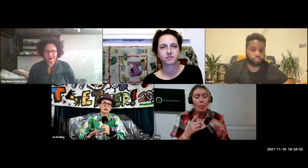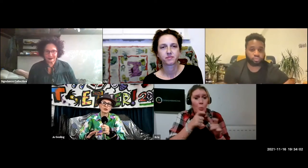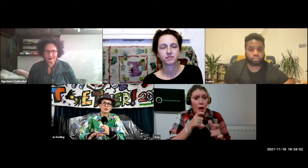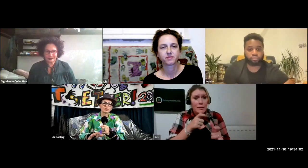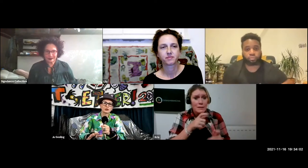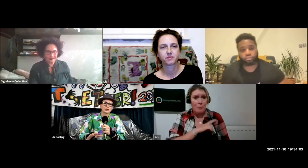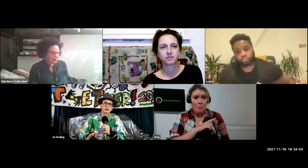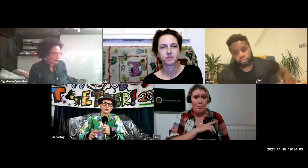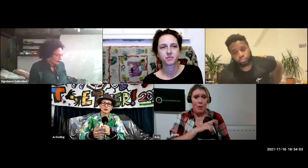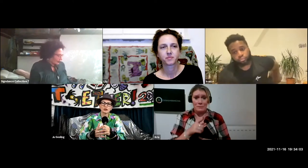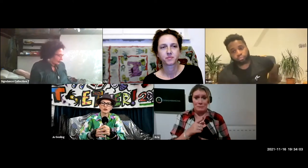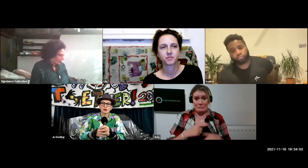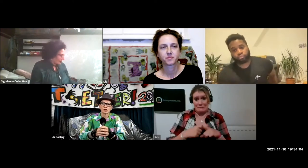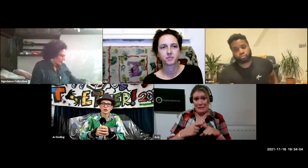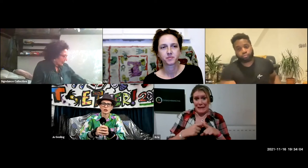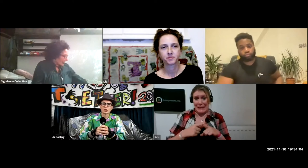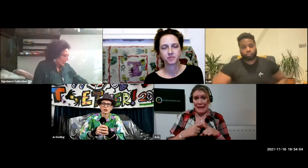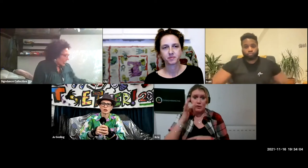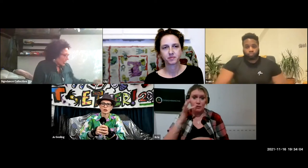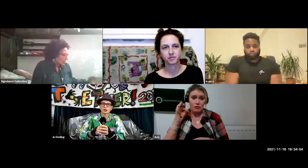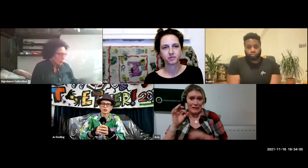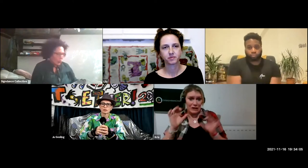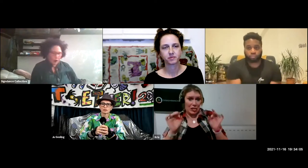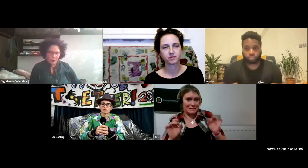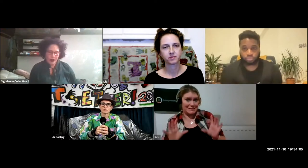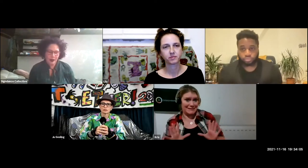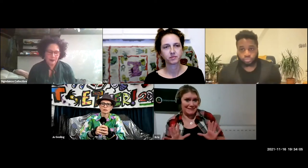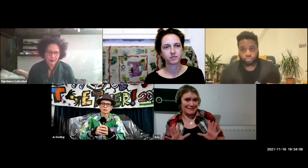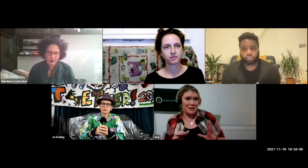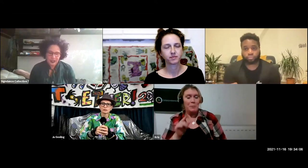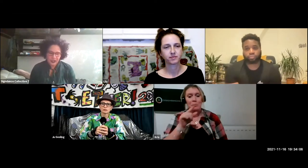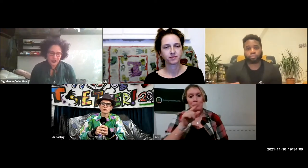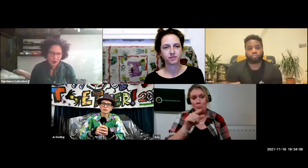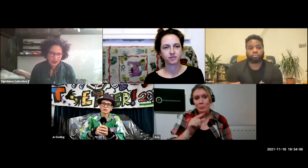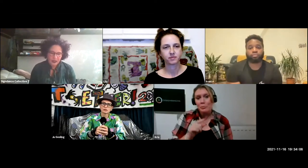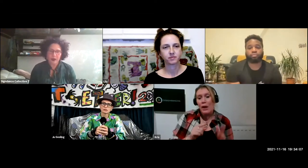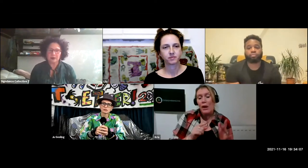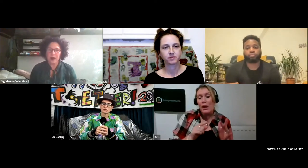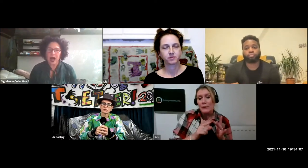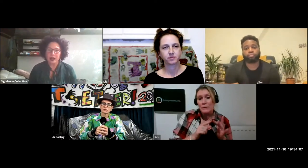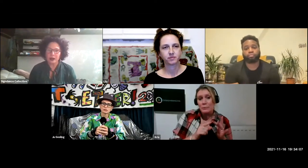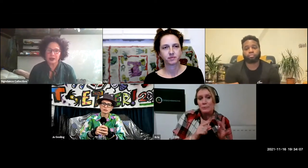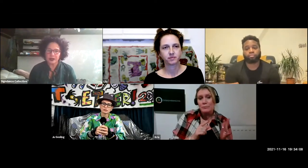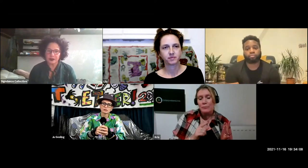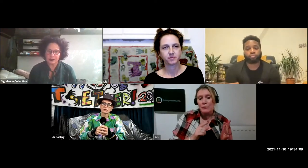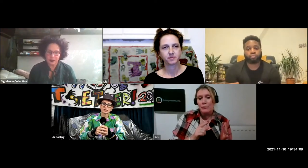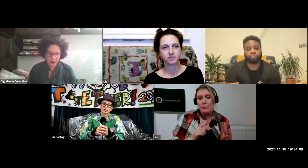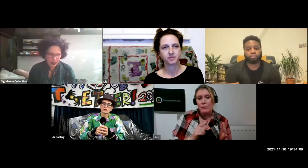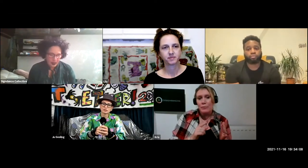direction and thought that is where they had arrived.